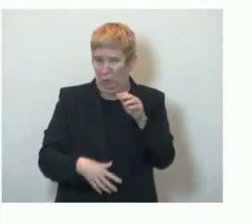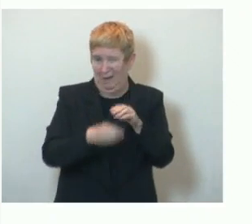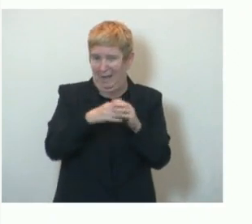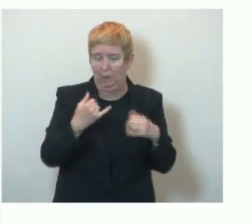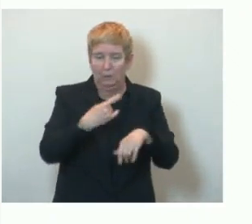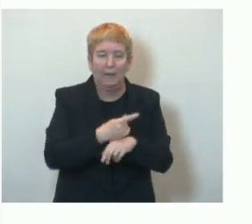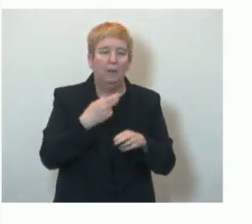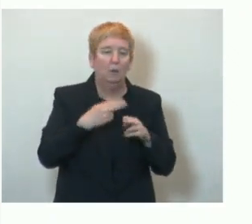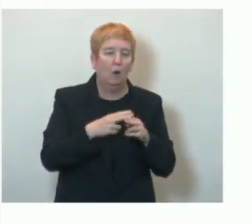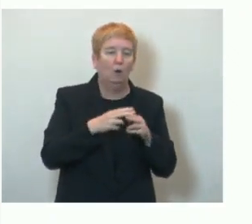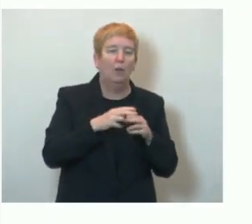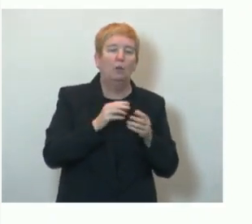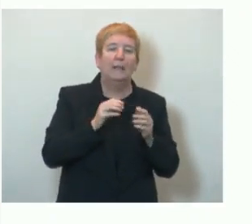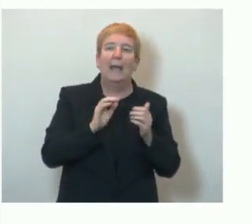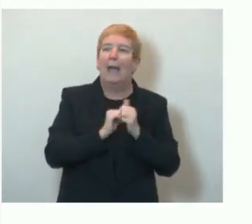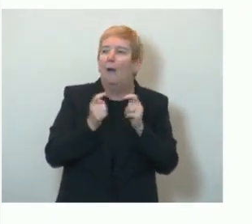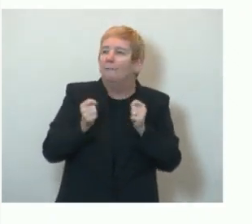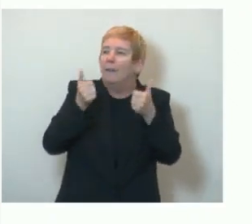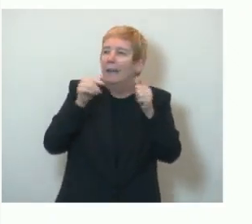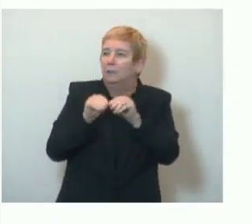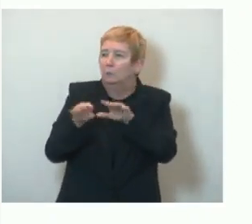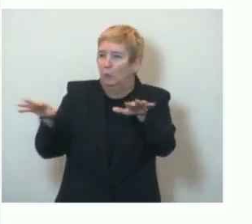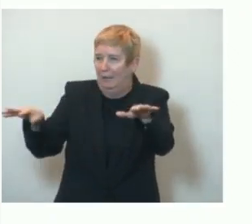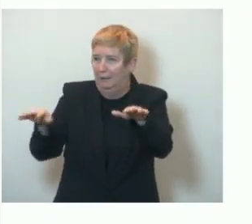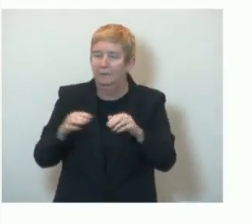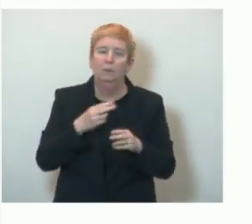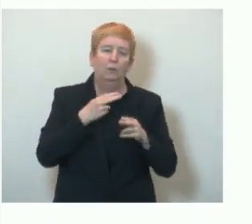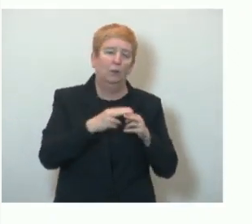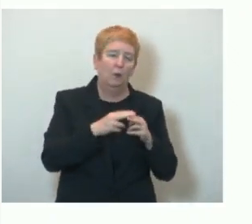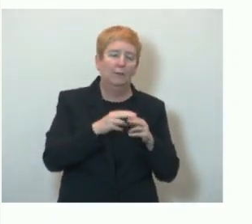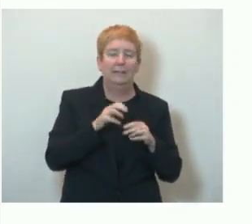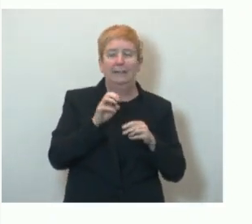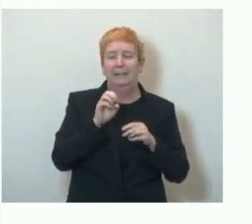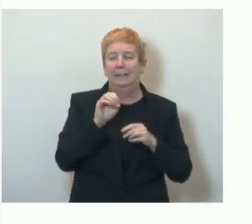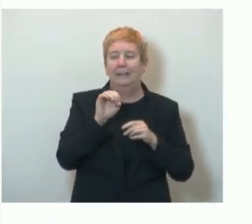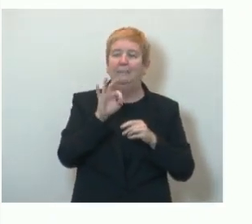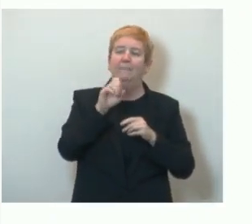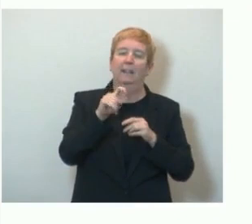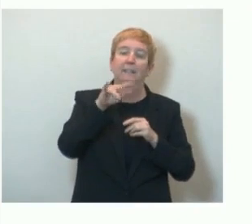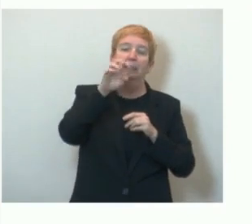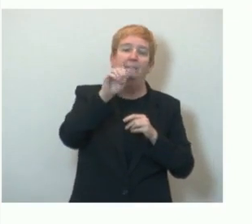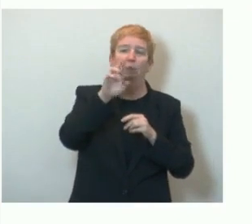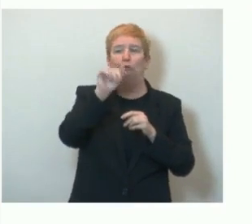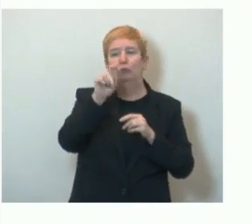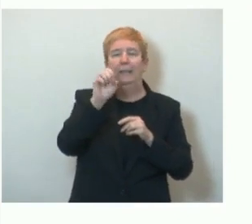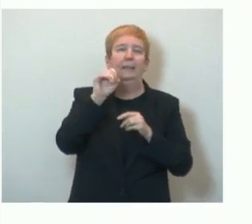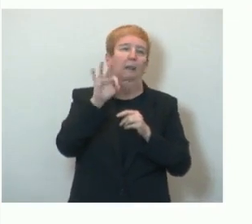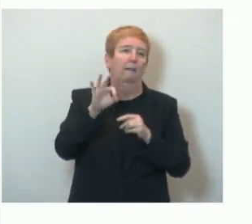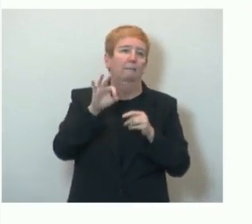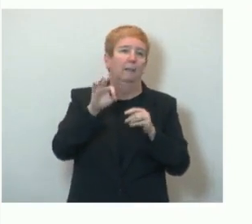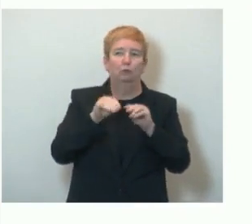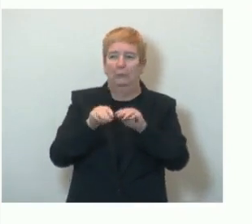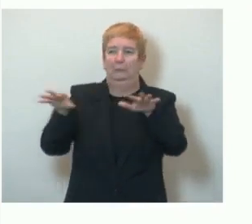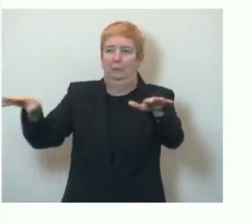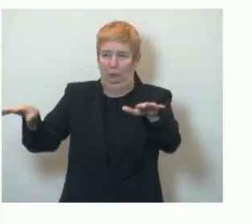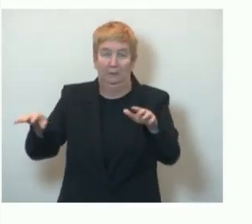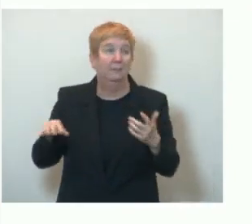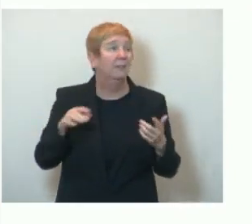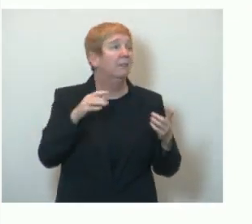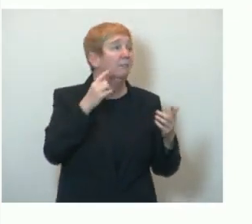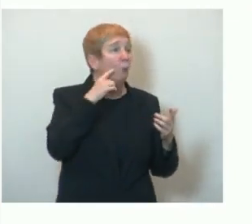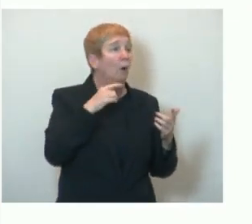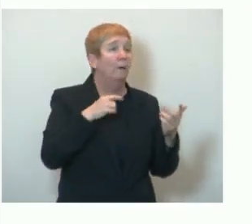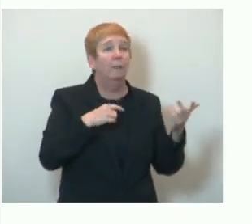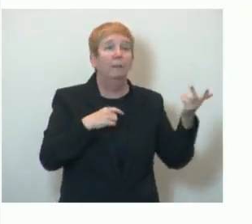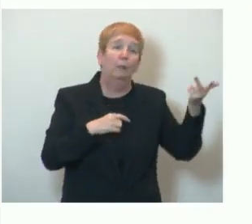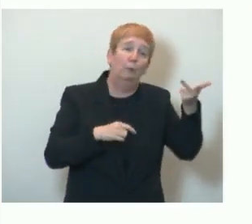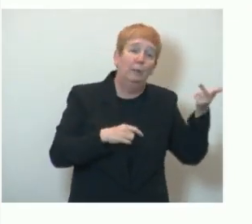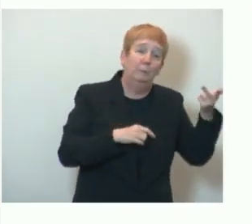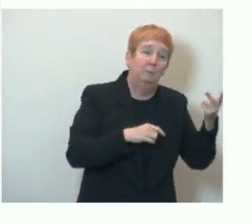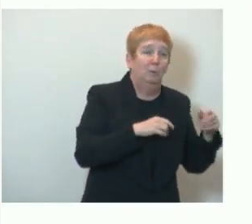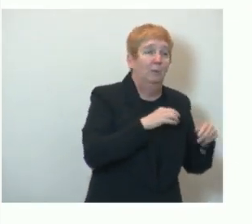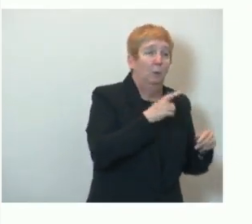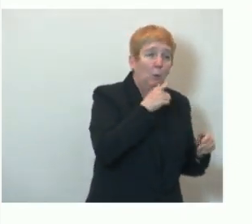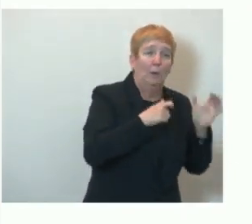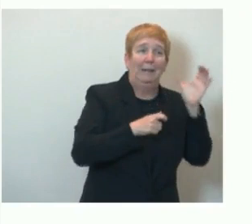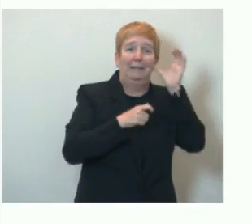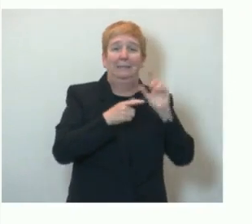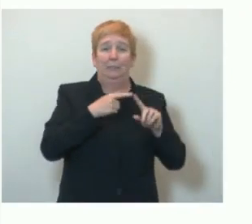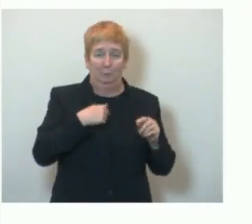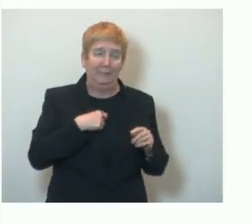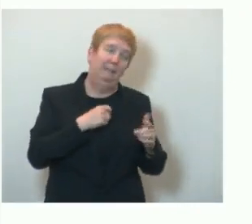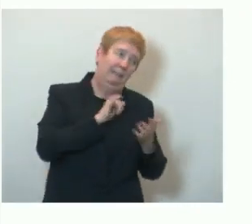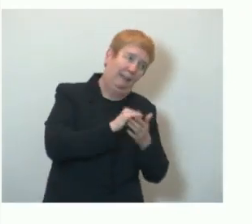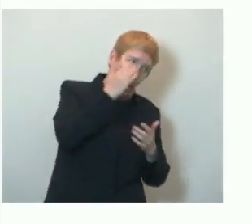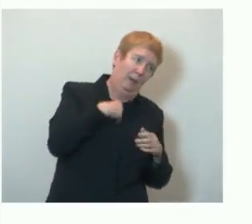THAT WE’VE BEEN TRACKING THAT I WANTED TO INTRODUCE TO YOU TODAY, AND IT’S THE CALLED THE RATE OF SPREAD THE TECHNICAL NAME FOR IT IS THE EFFECTIVE RATE OF TRANSMISSION AND FOR THE